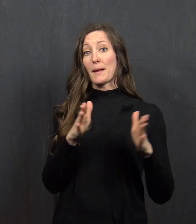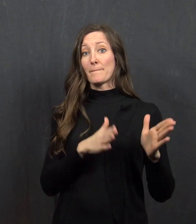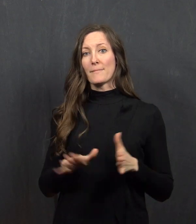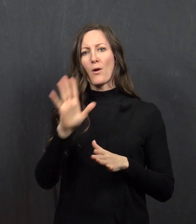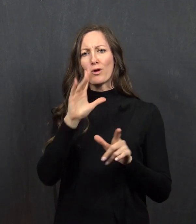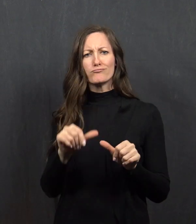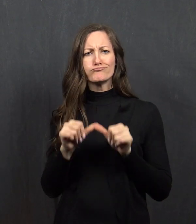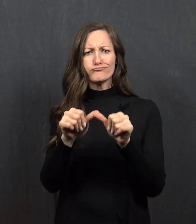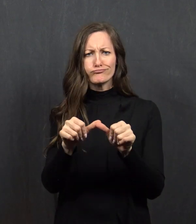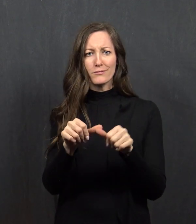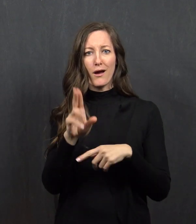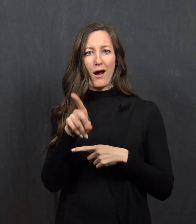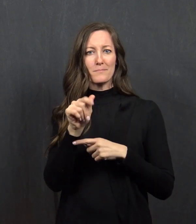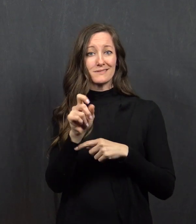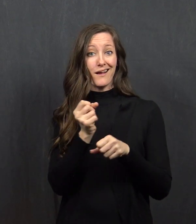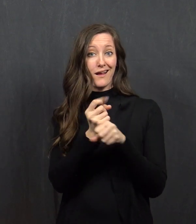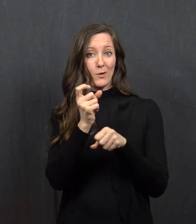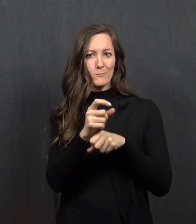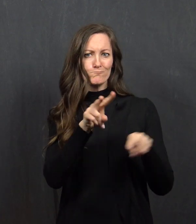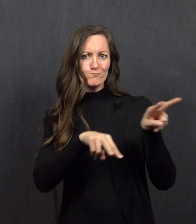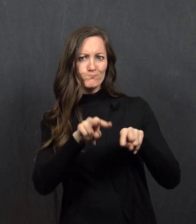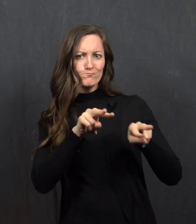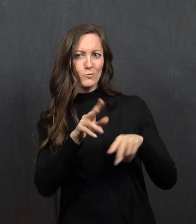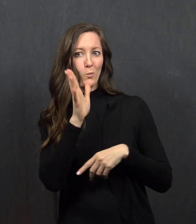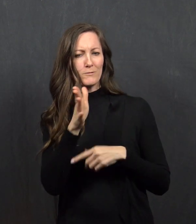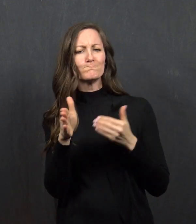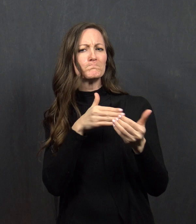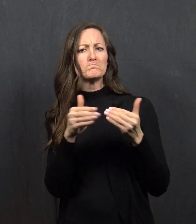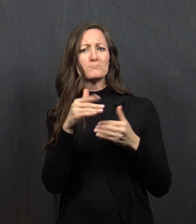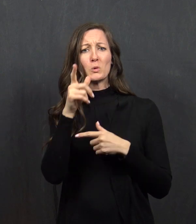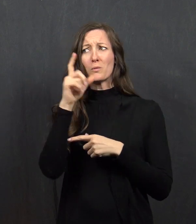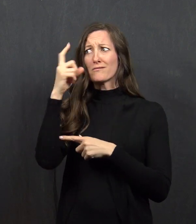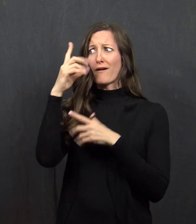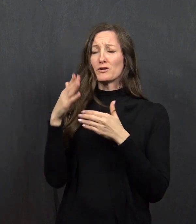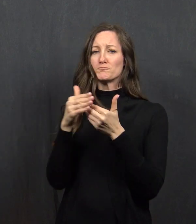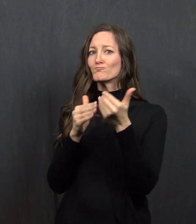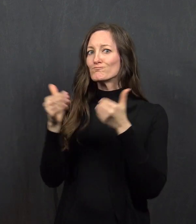This plan is updated on an annual basis and will continue on no matter which governor is in office.